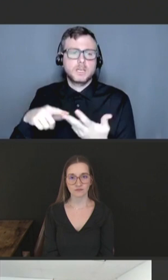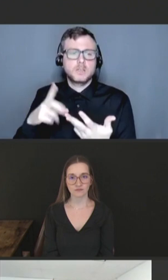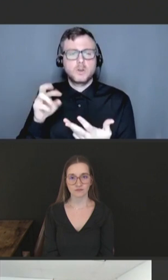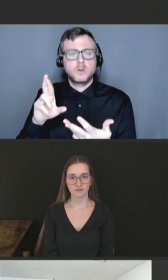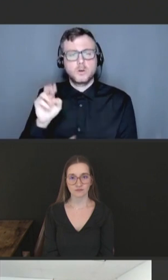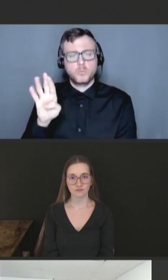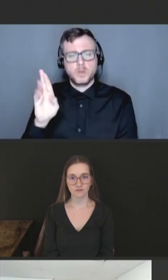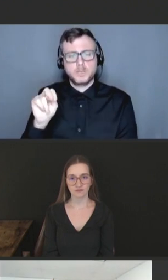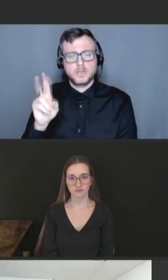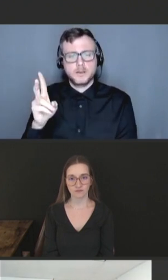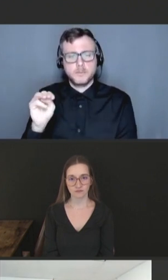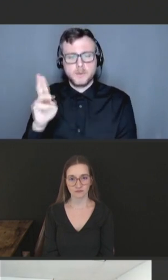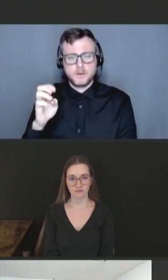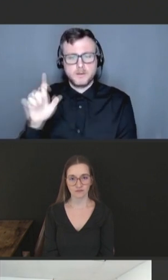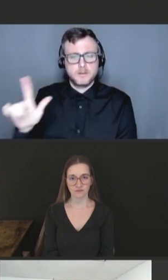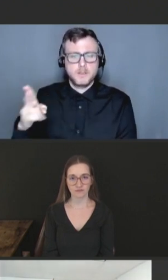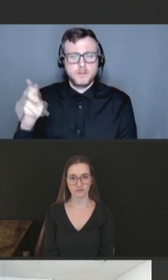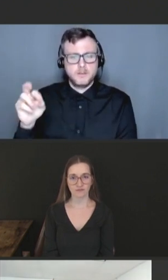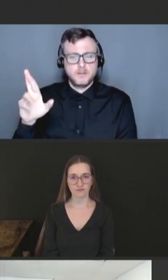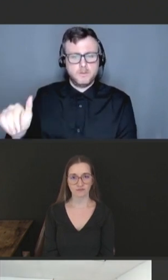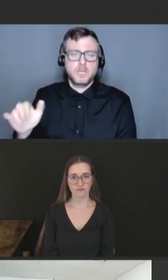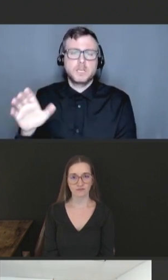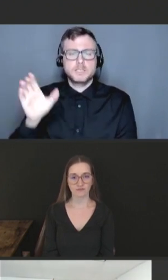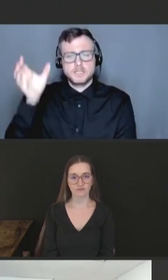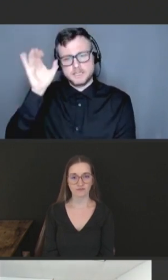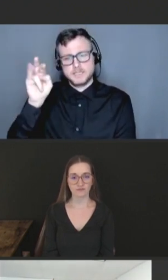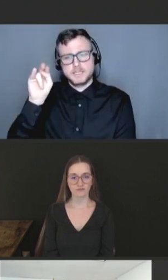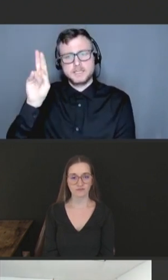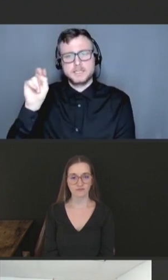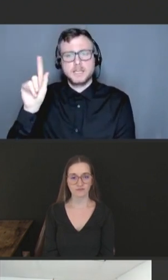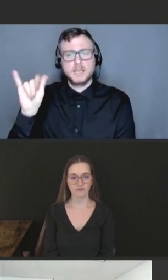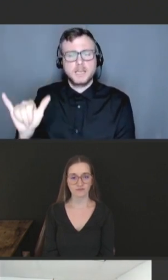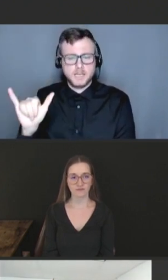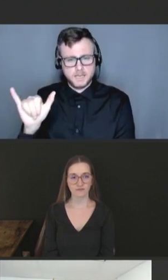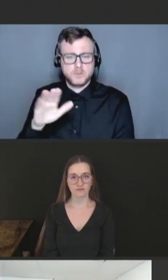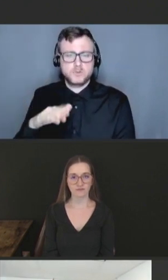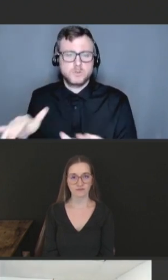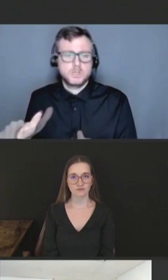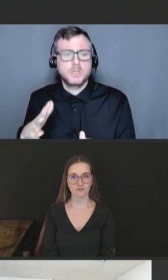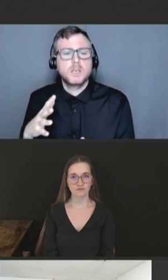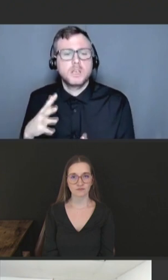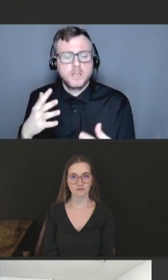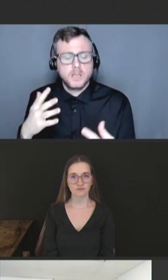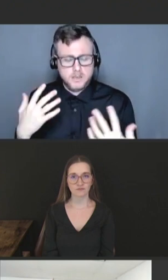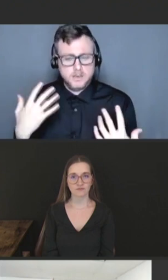Up to 23 million people in the U.S. may have long COVID, or the longer term impacts of COVID-19.